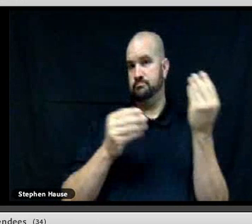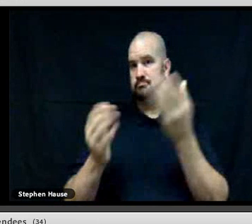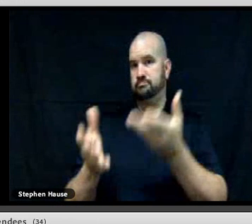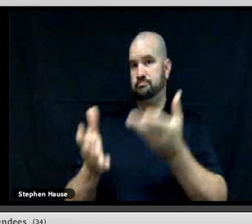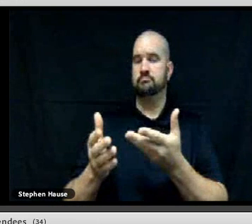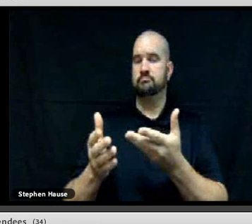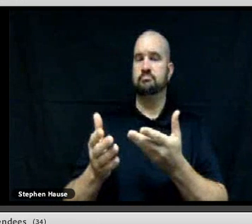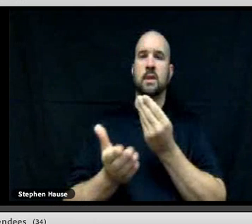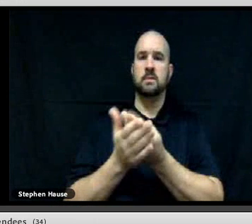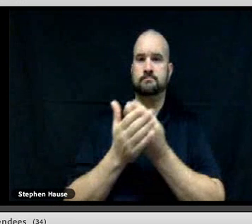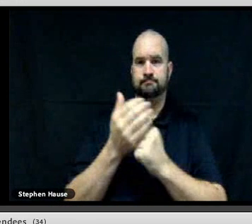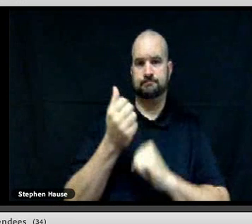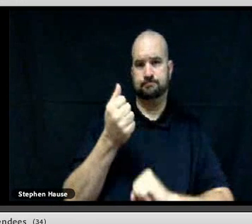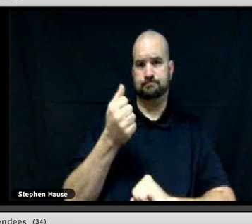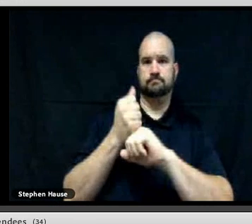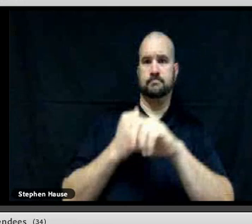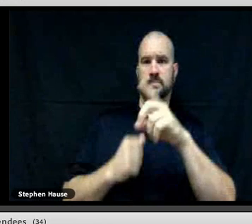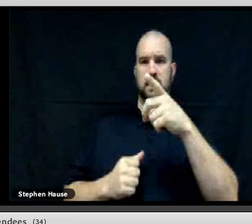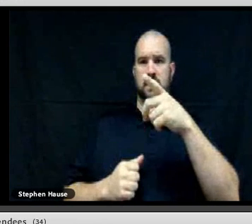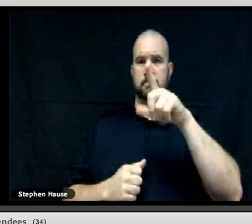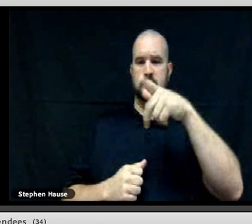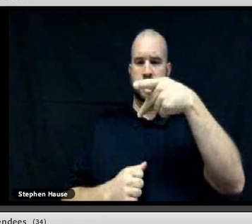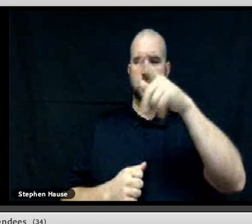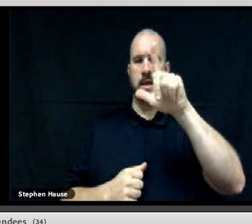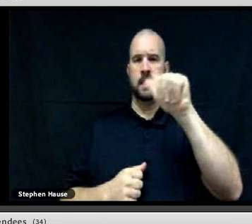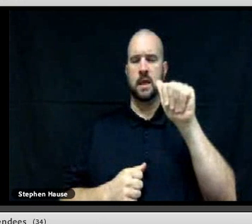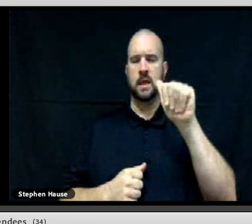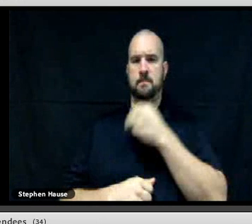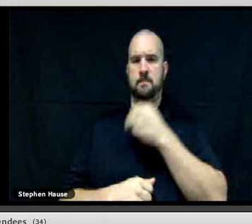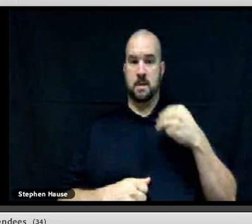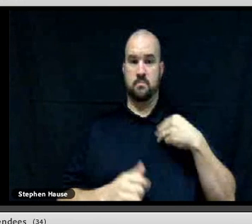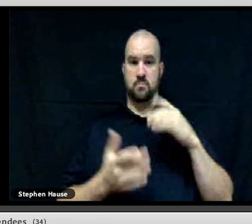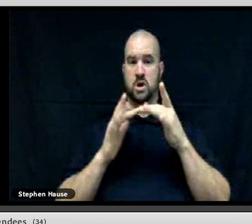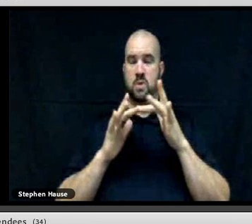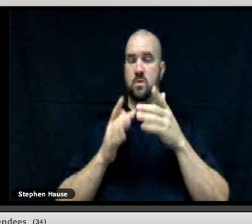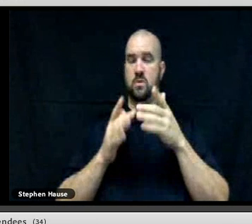Member Network, uh, which allows certain benefits that I'll talk about in a little bit.